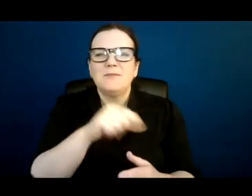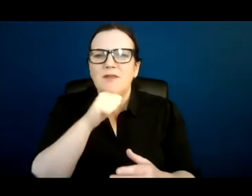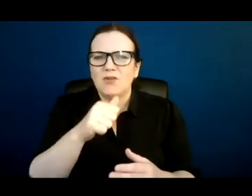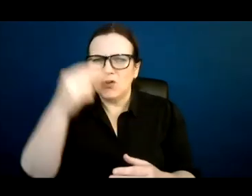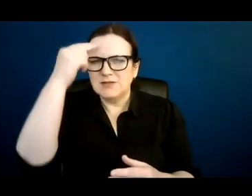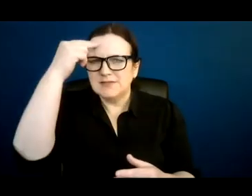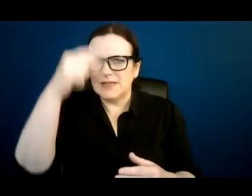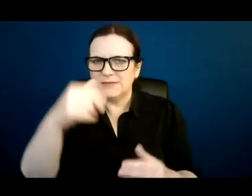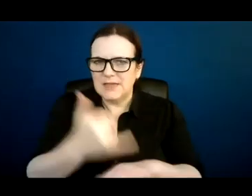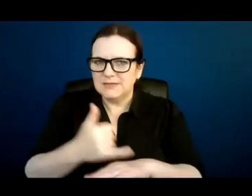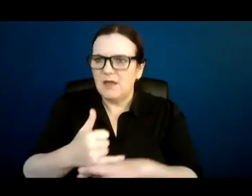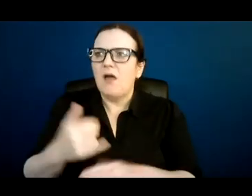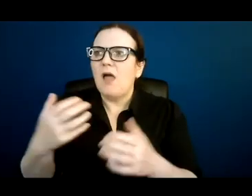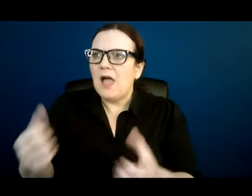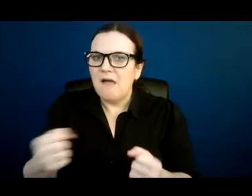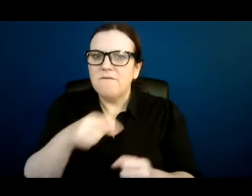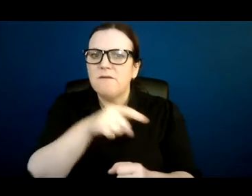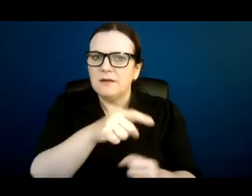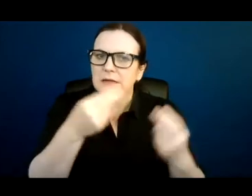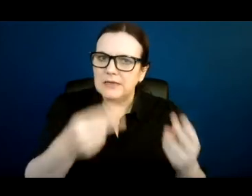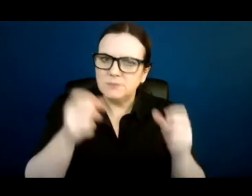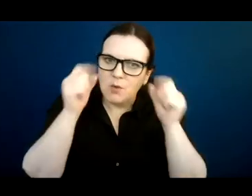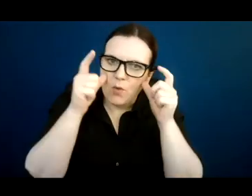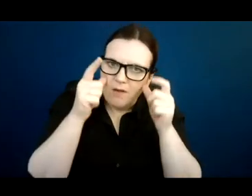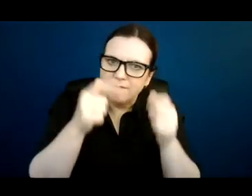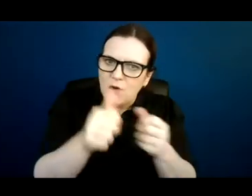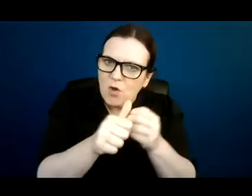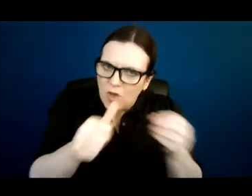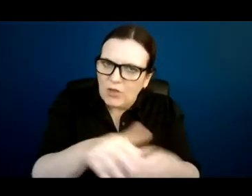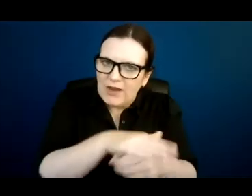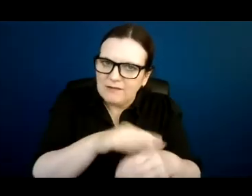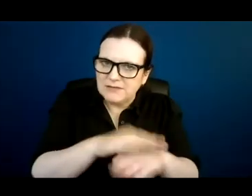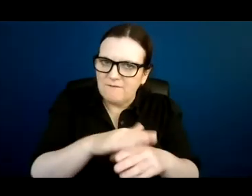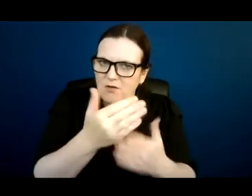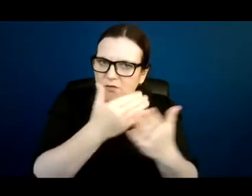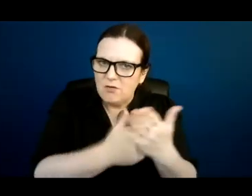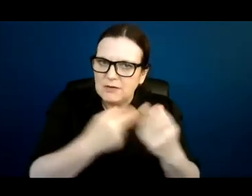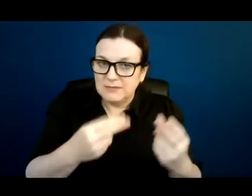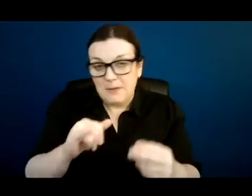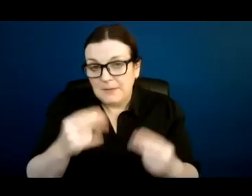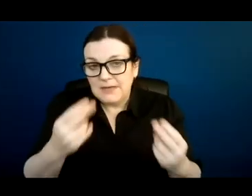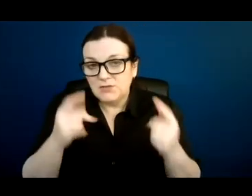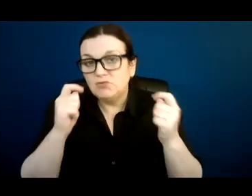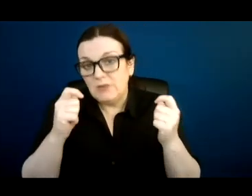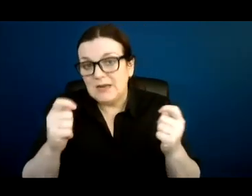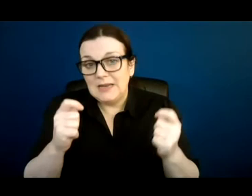that they'll need to be aware of, and in my view trained in assisted decision